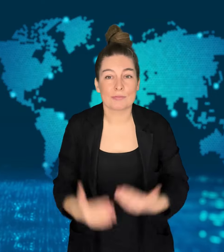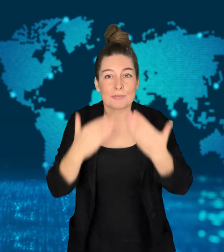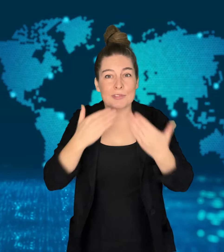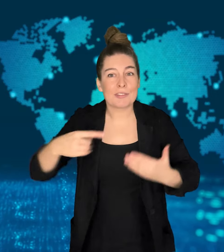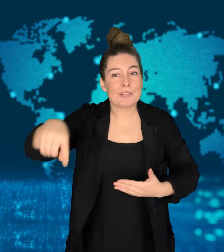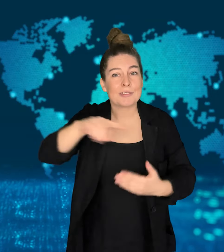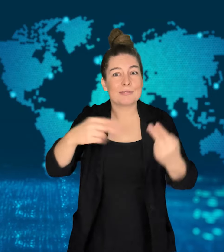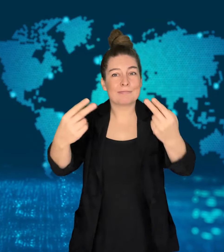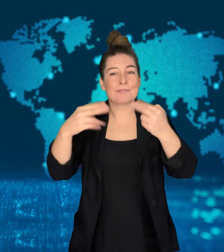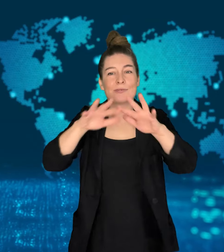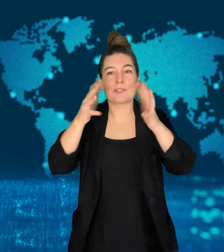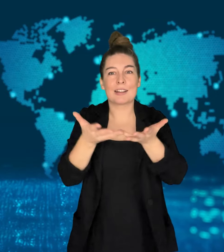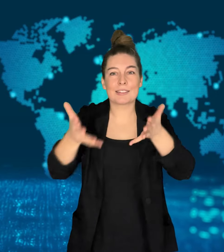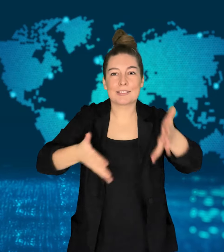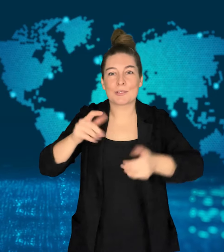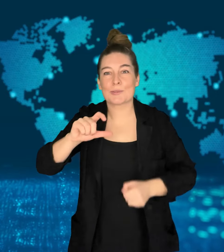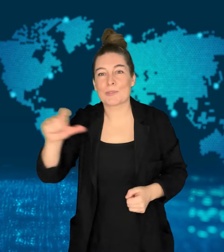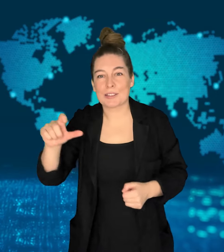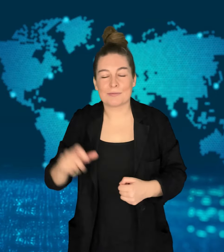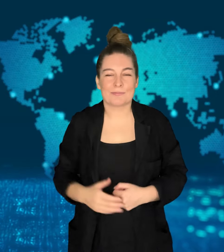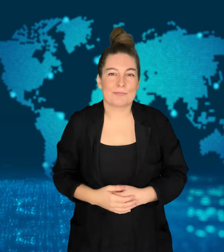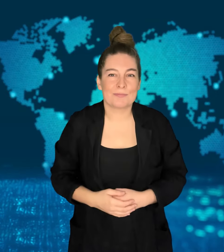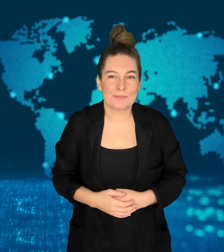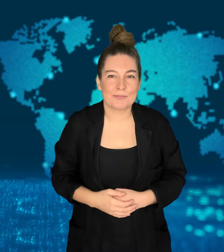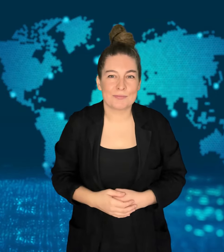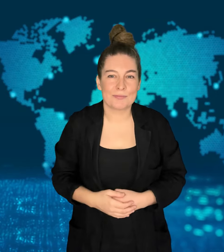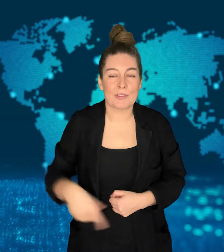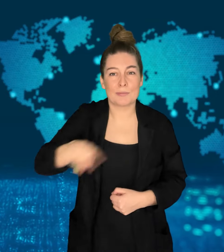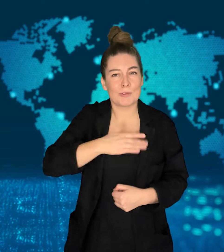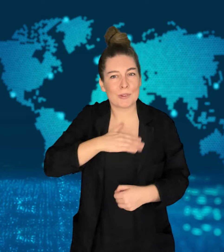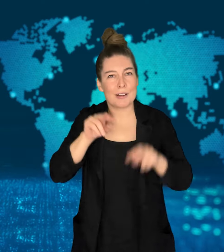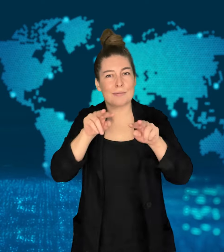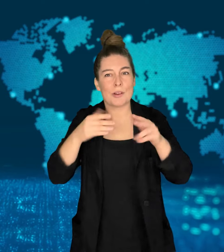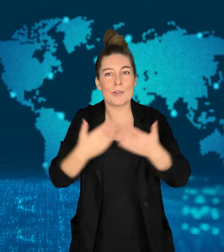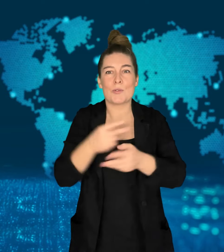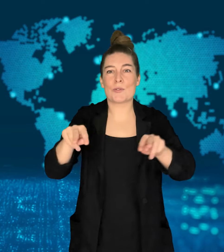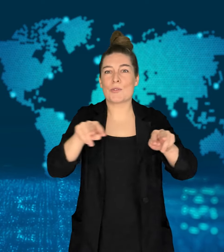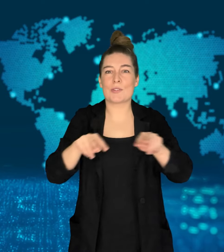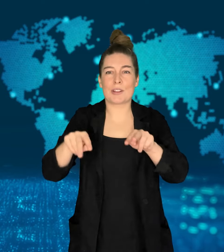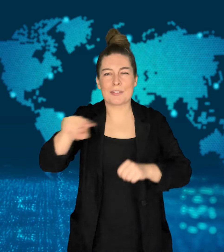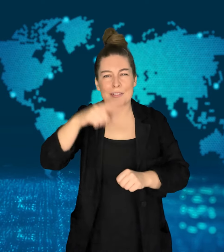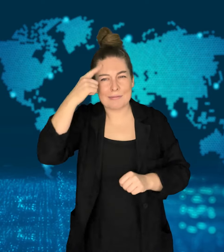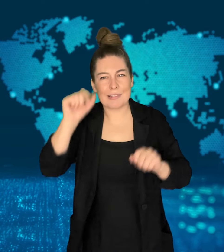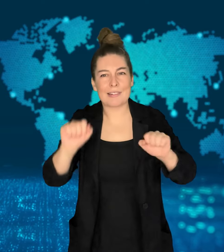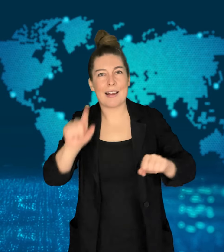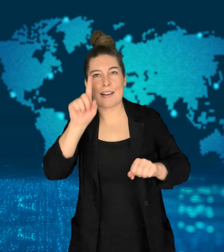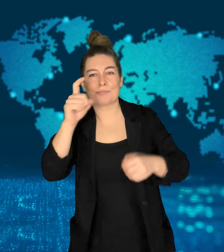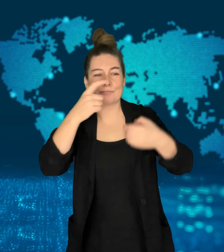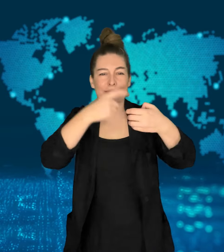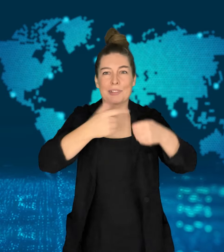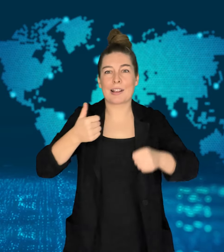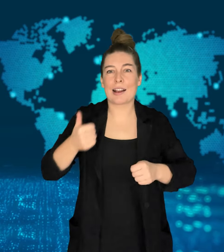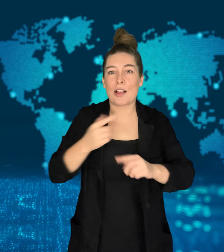Thank you for watching WorldSign Week. Don't forget to subscribe, like, and follow H3 World TV to